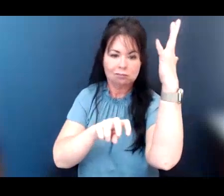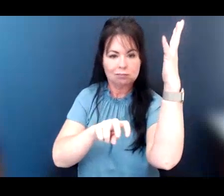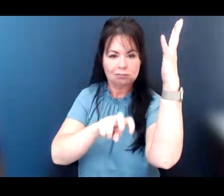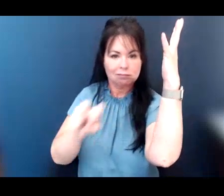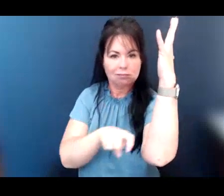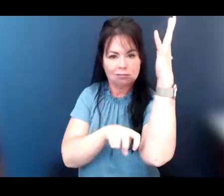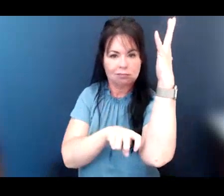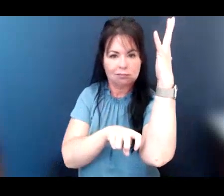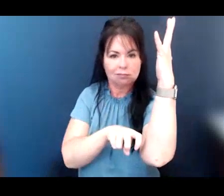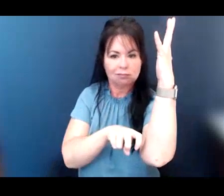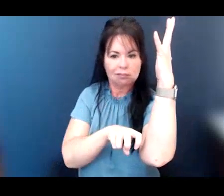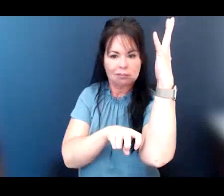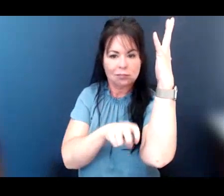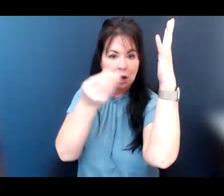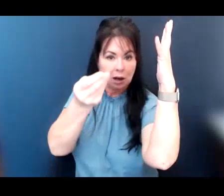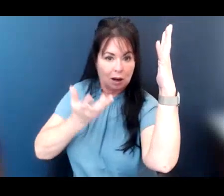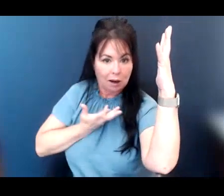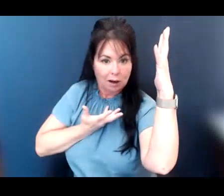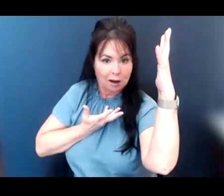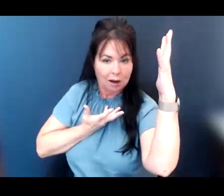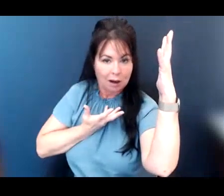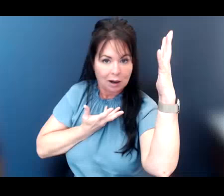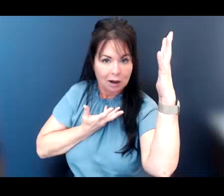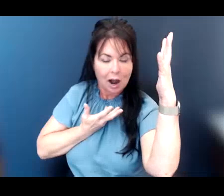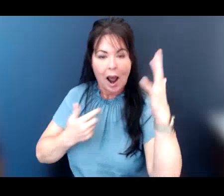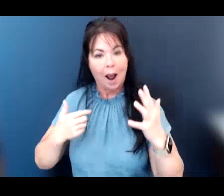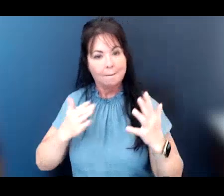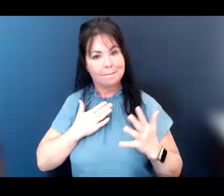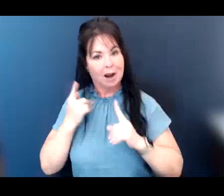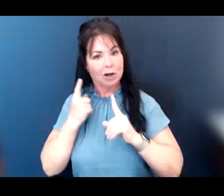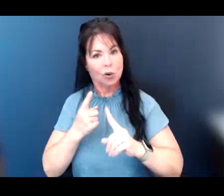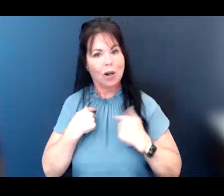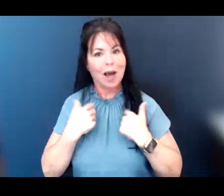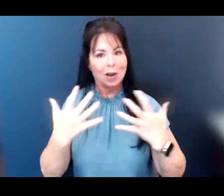What we really want people to take away from that picture is a picture of a young girl contemplating her future,